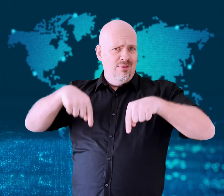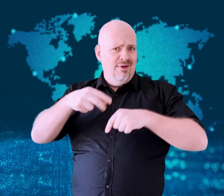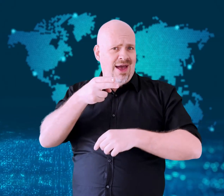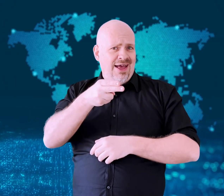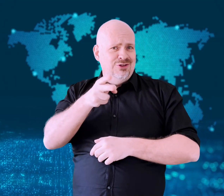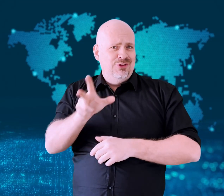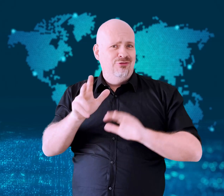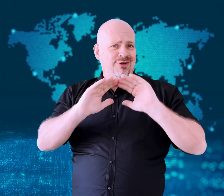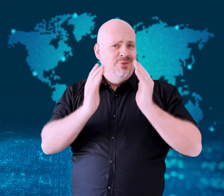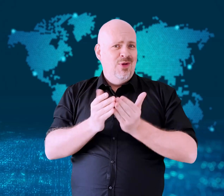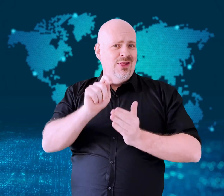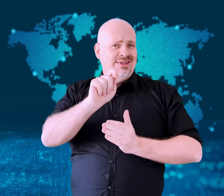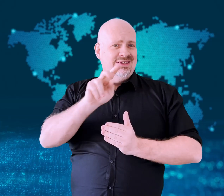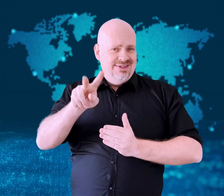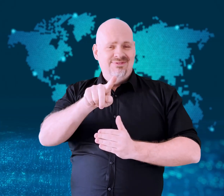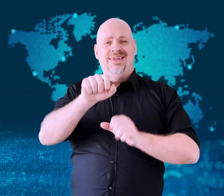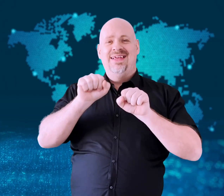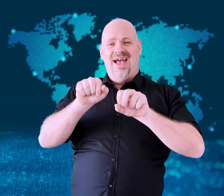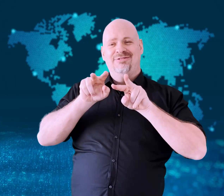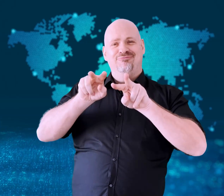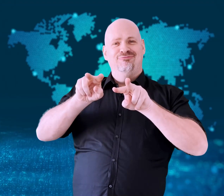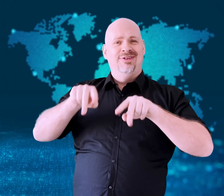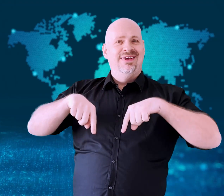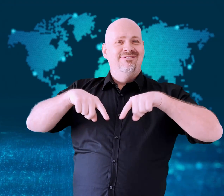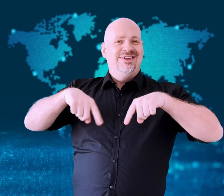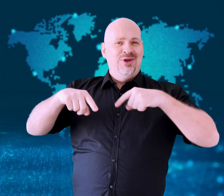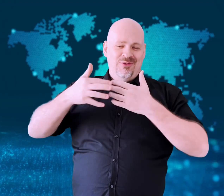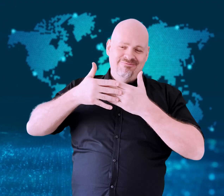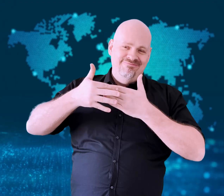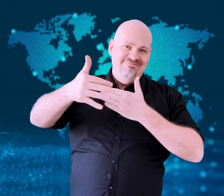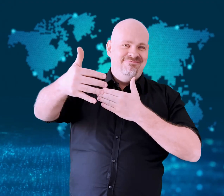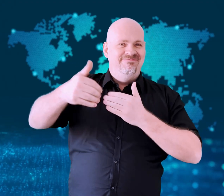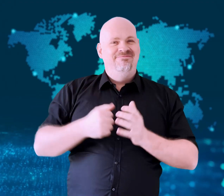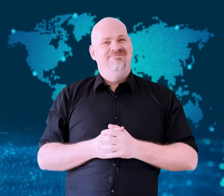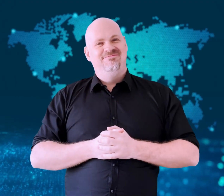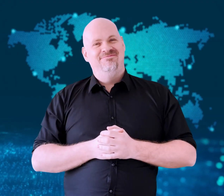and follow H3 World TV to get new video updates!